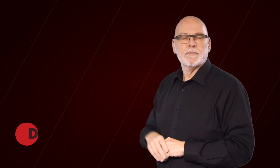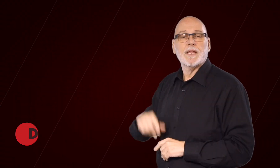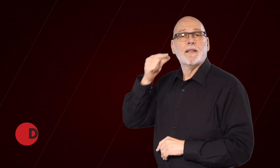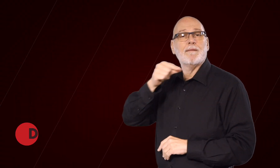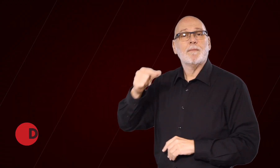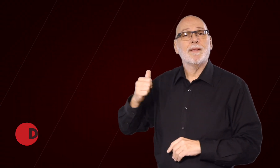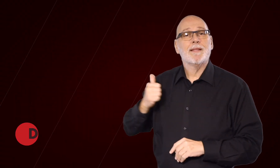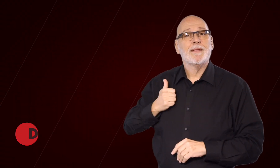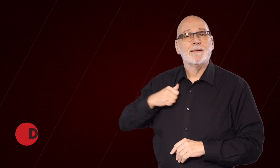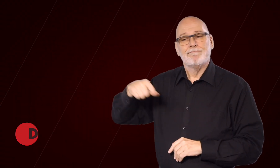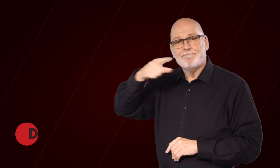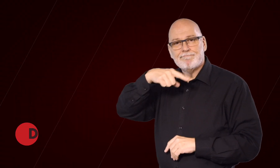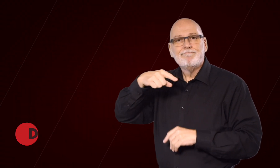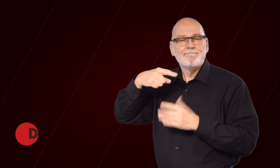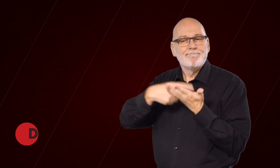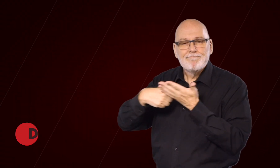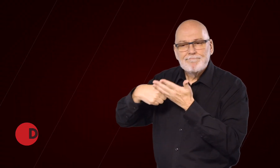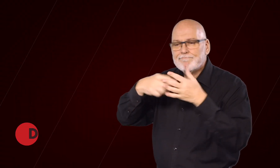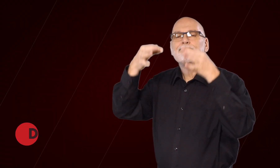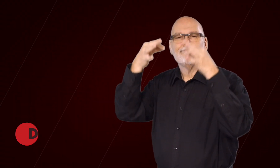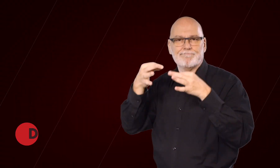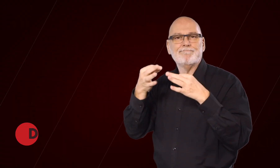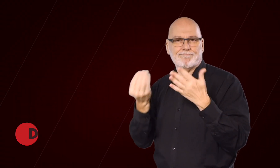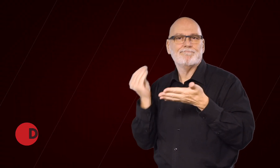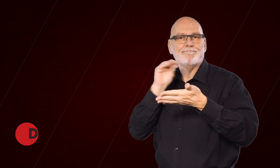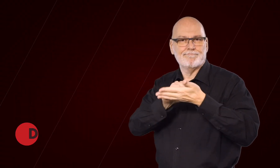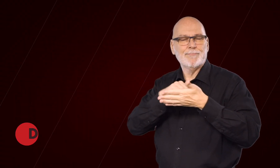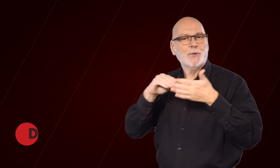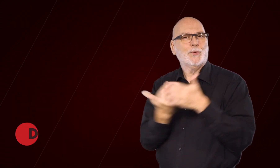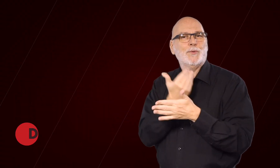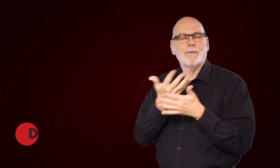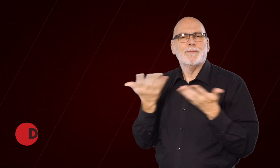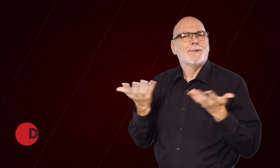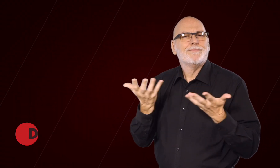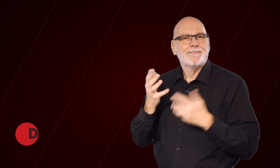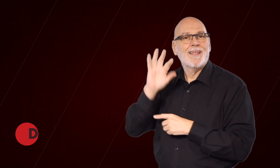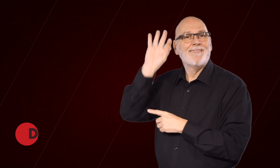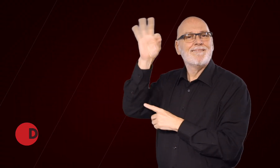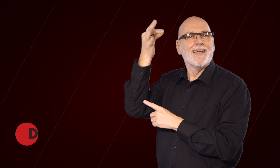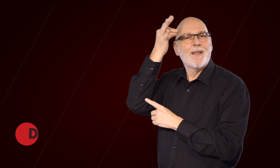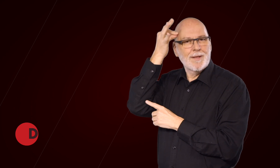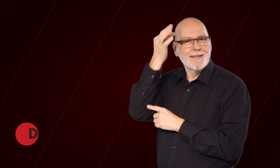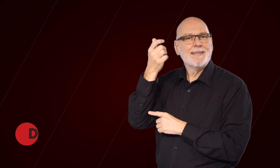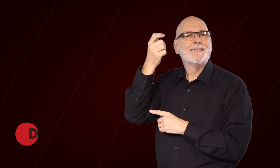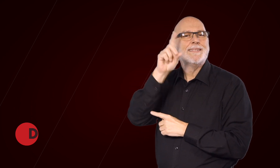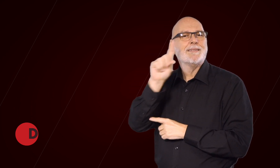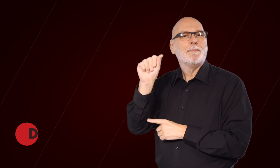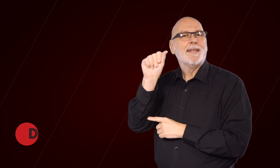[ANSELMO]: The Canadian Government has been discussing